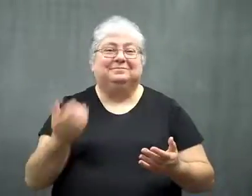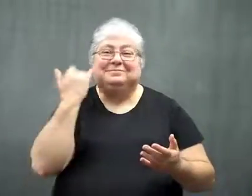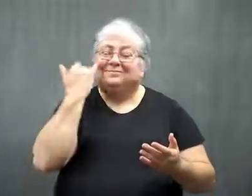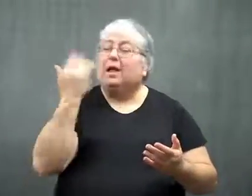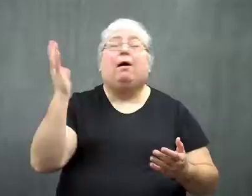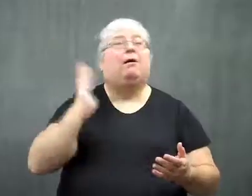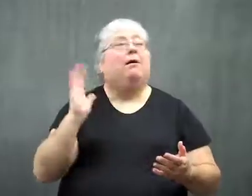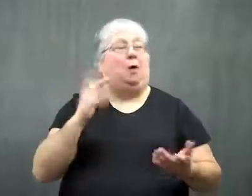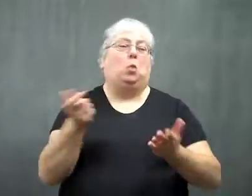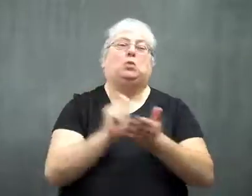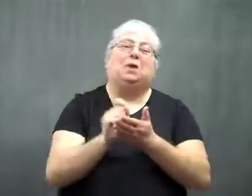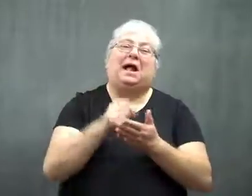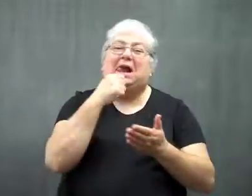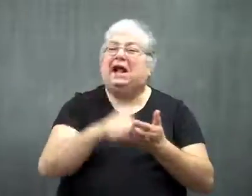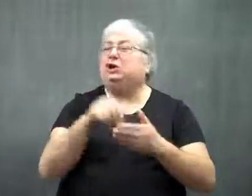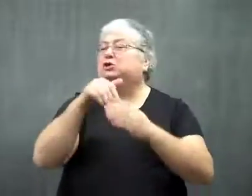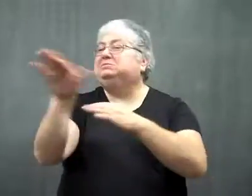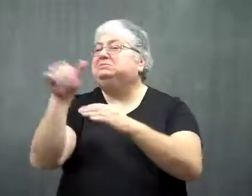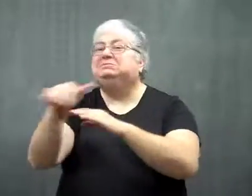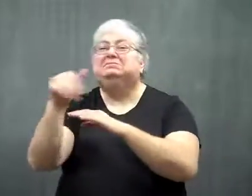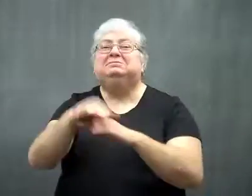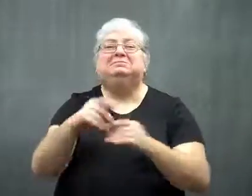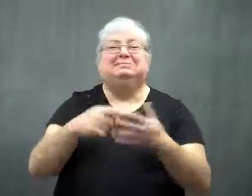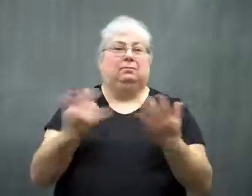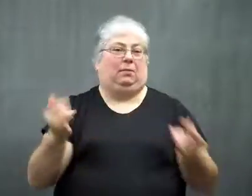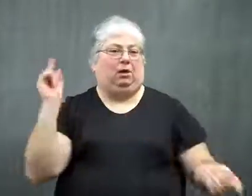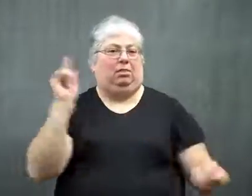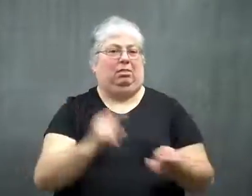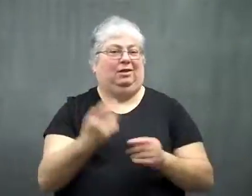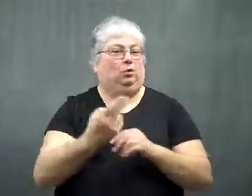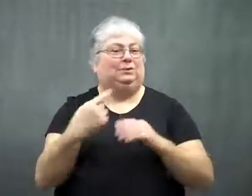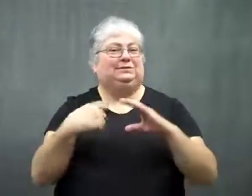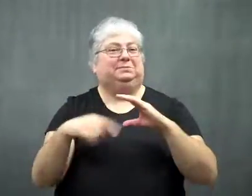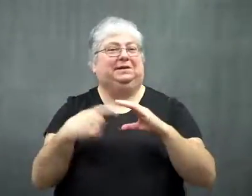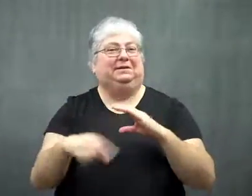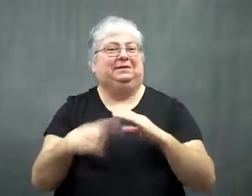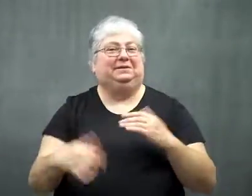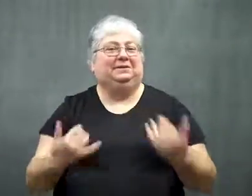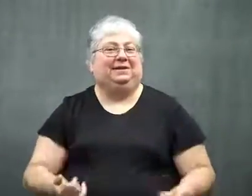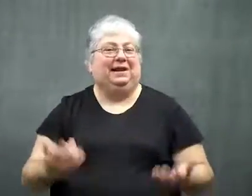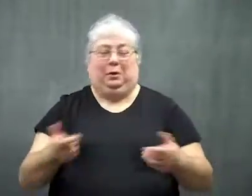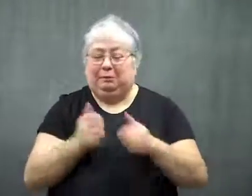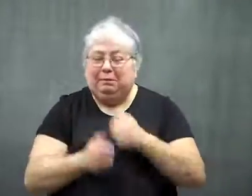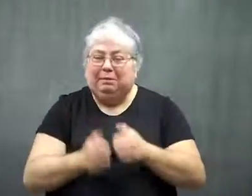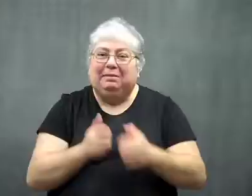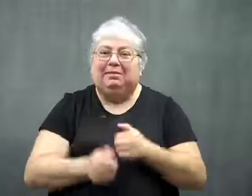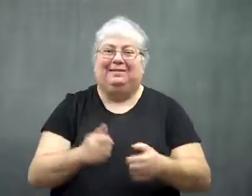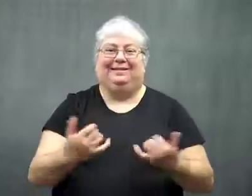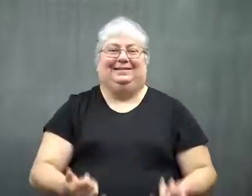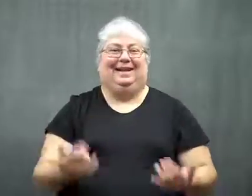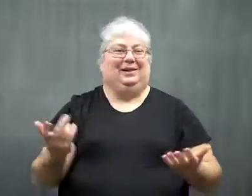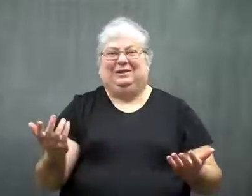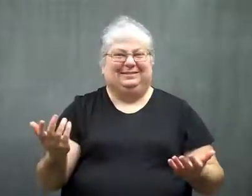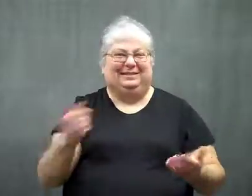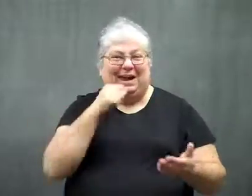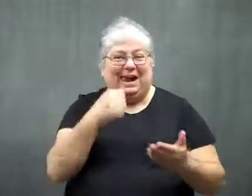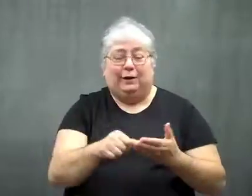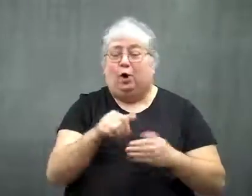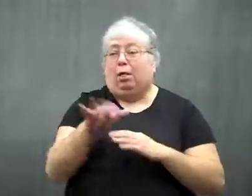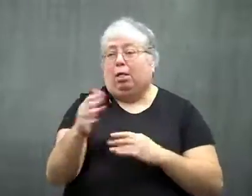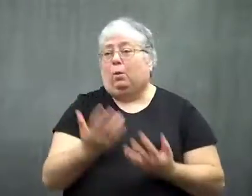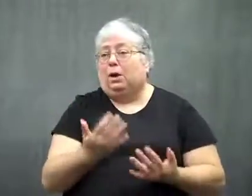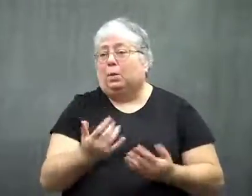People used to write letters. Now they use email and texting to communicate.